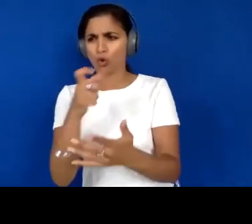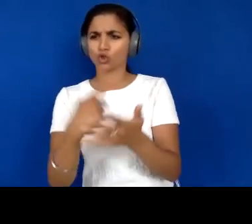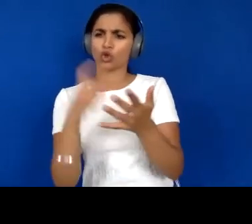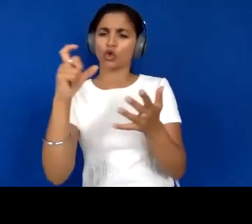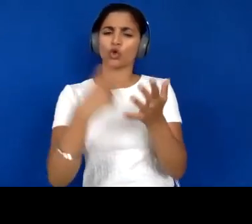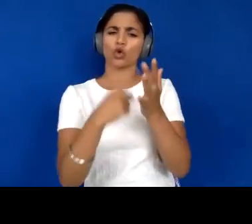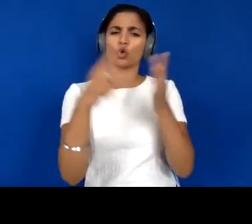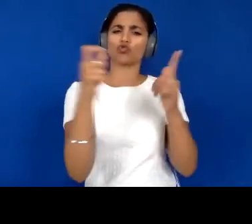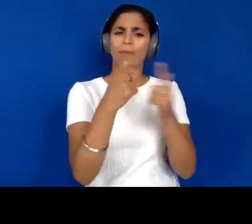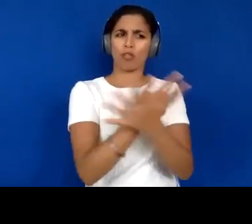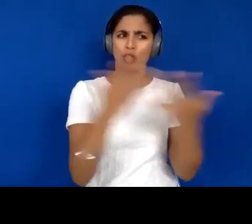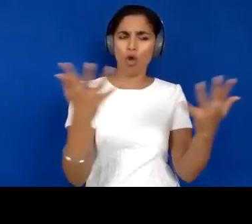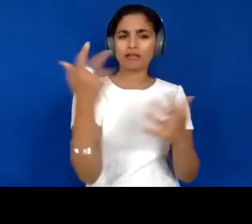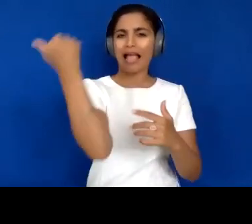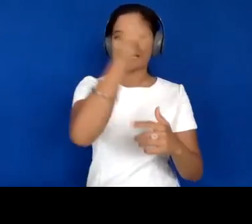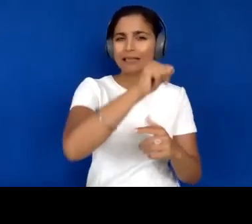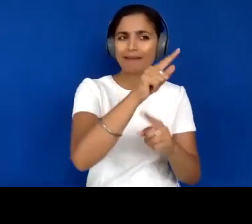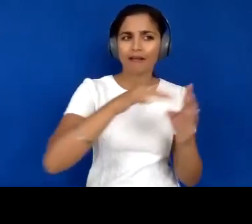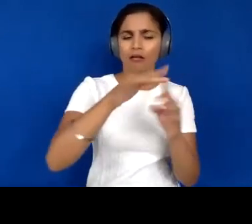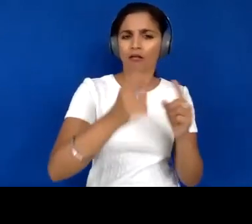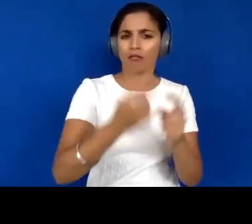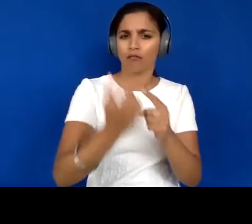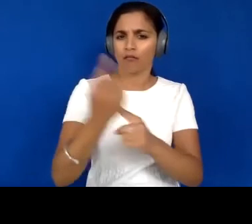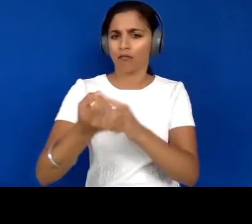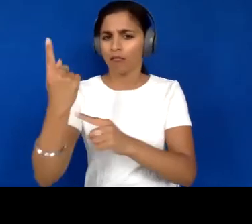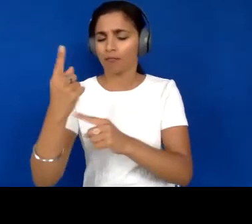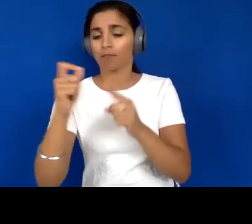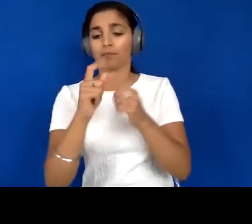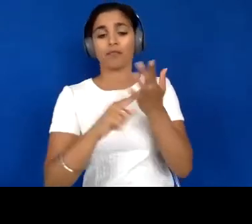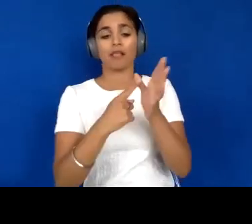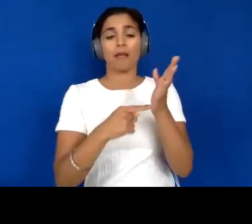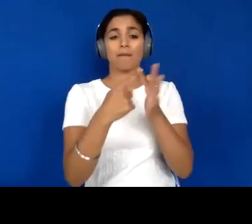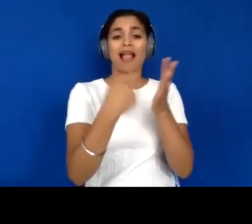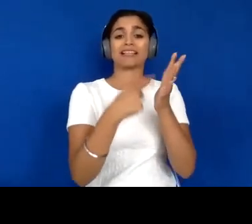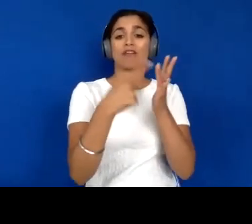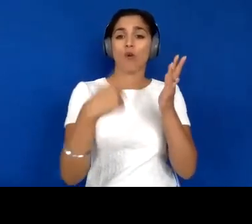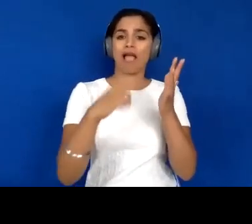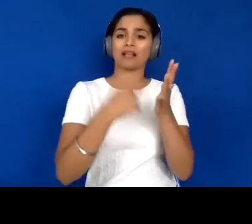splatter guard also mention the term creep emerges in an anglo-saxon context